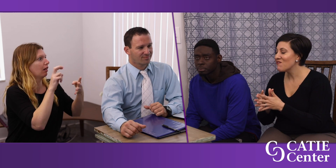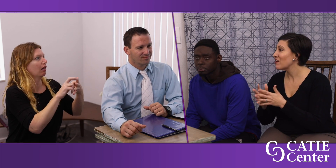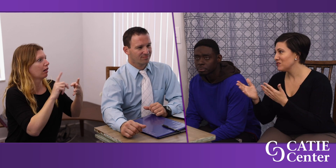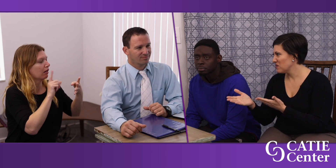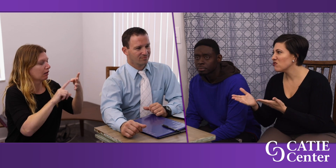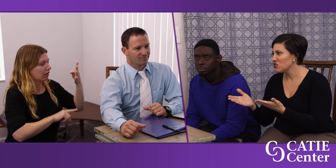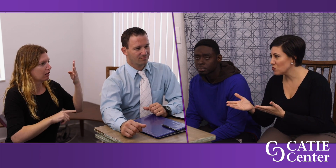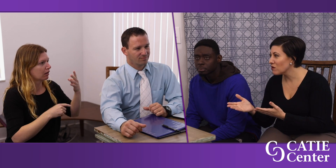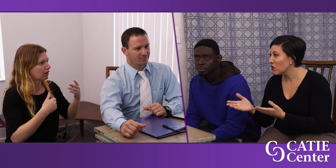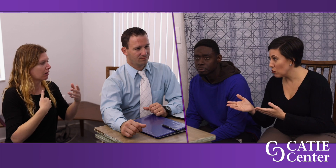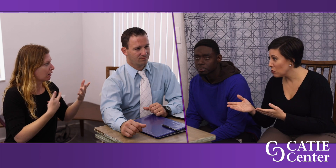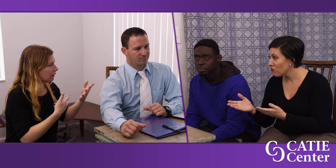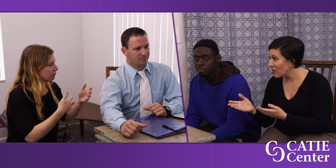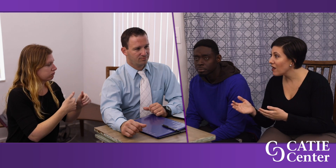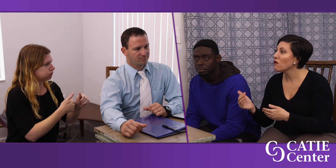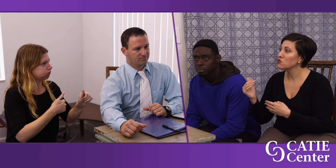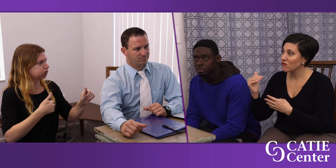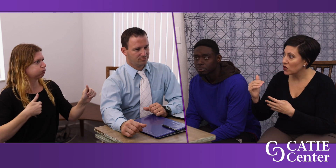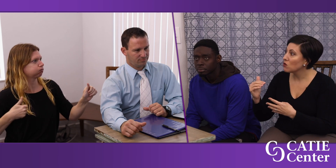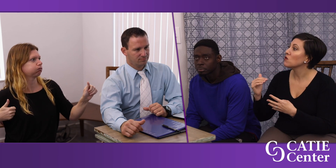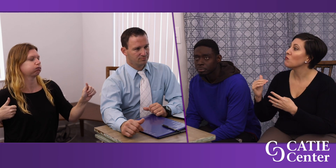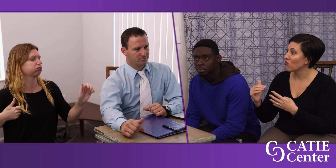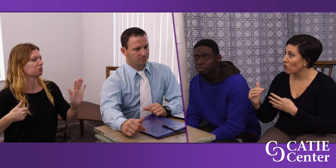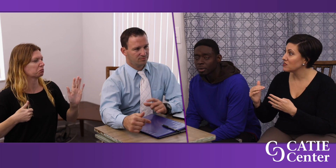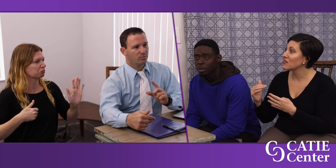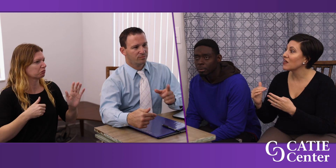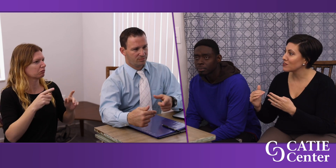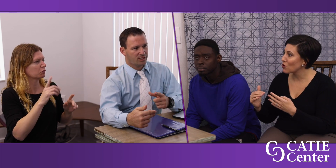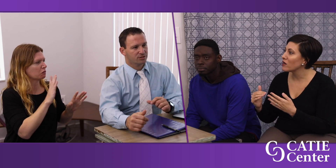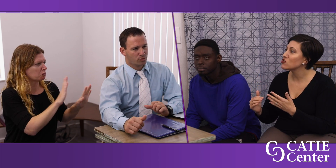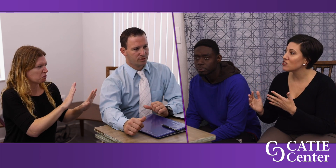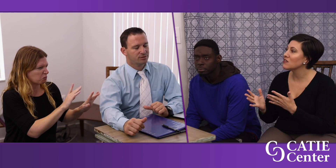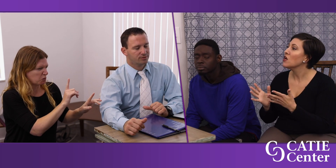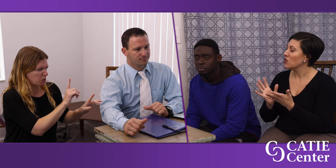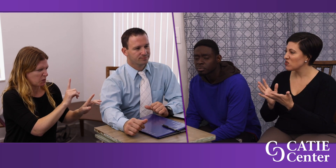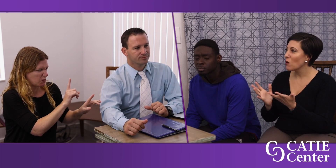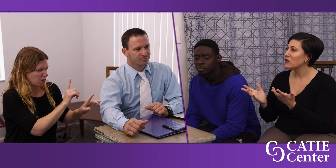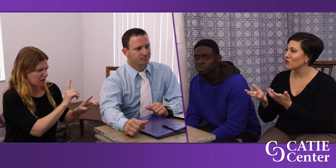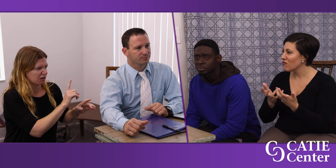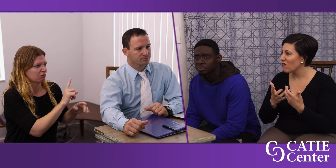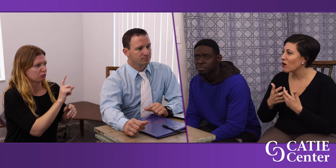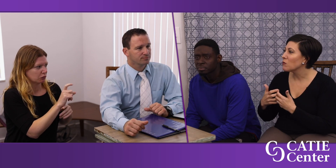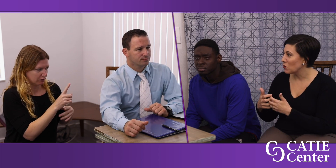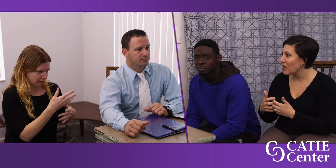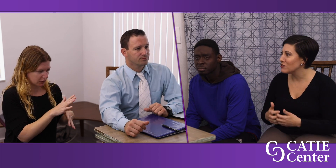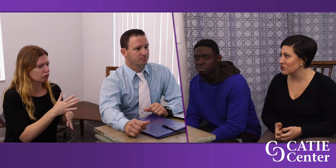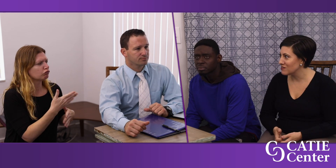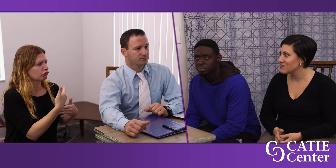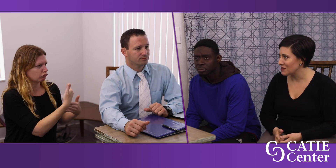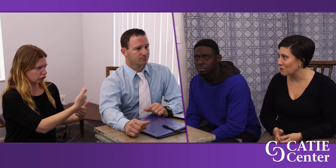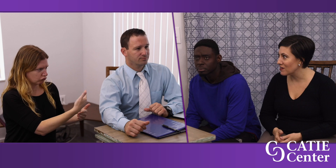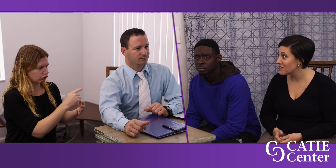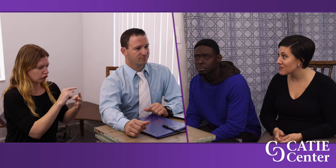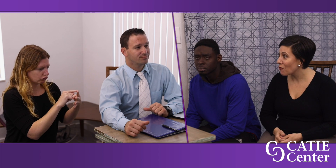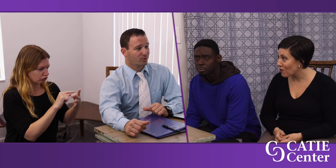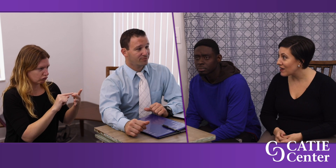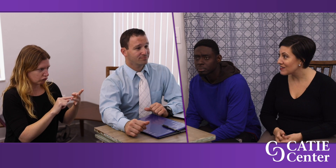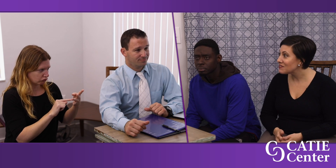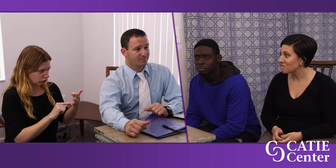what I'll do is I'll just sort of cue you for that I'll sort of cue you to move on to the next question, so that we sort of have our communication-- it's seamless, all right?